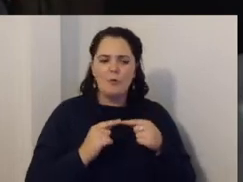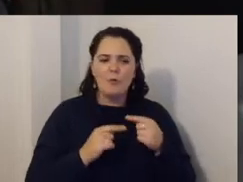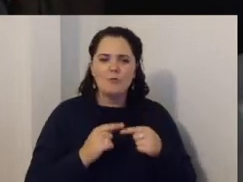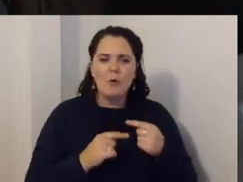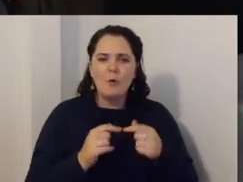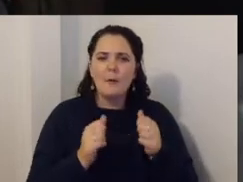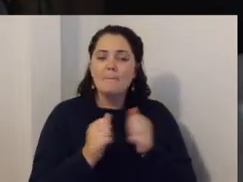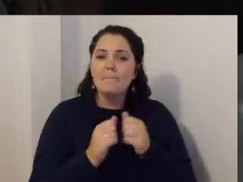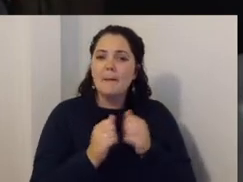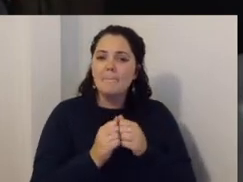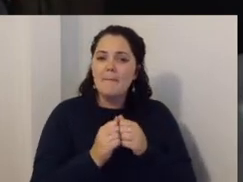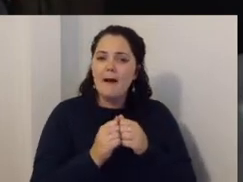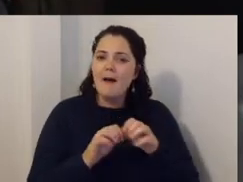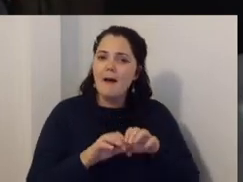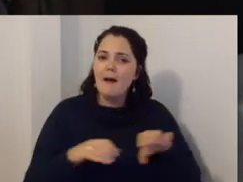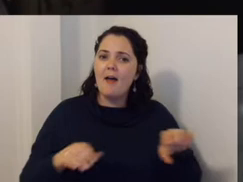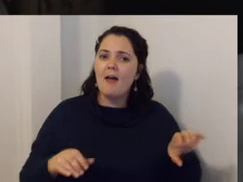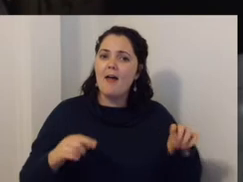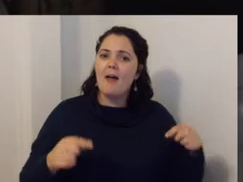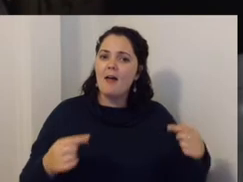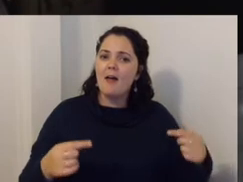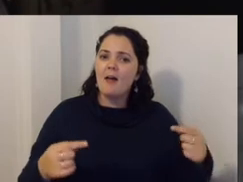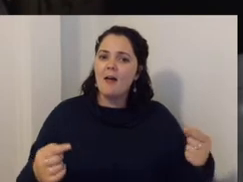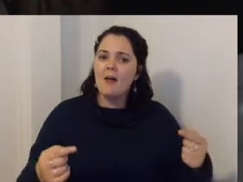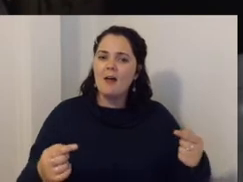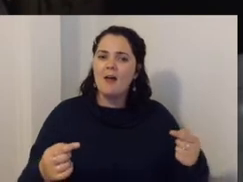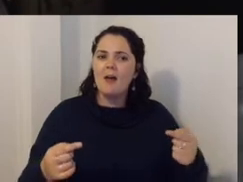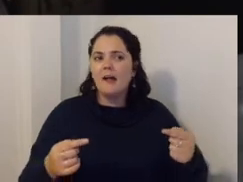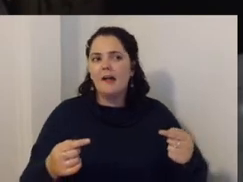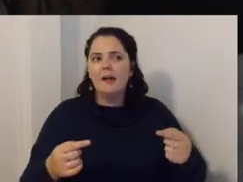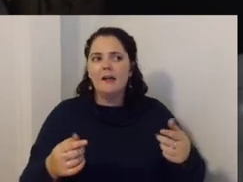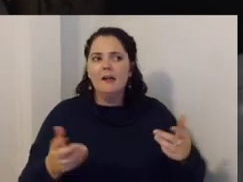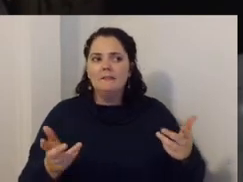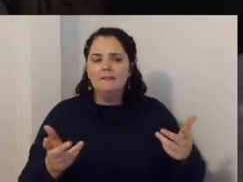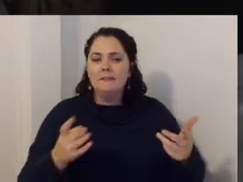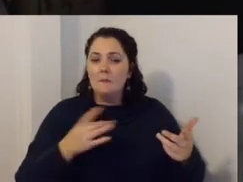personal taste, I do not like to use them and I typically don't recommend them not that I have